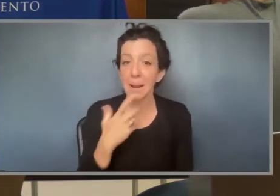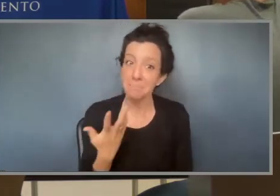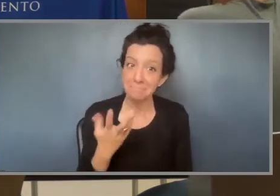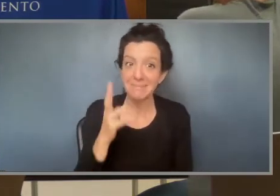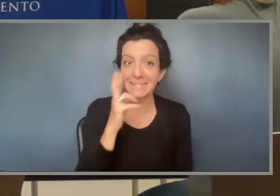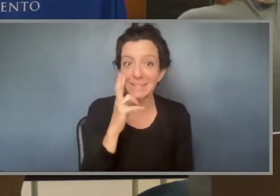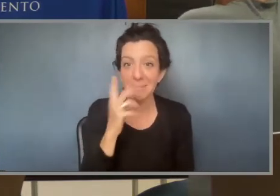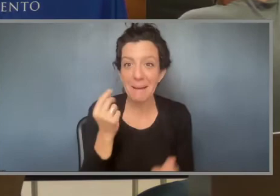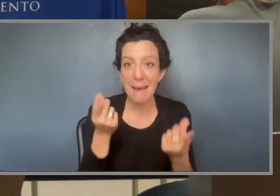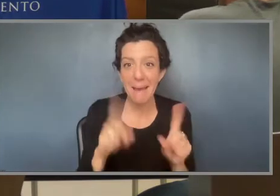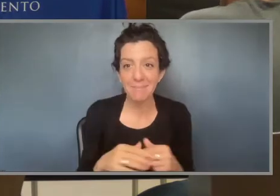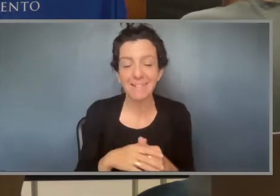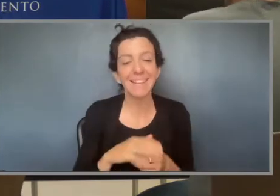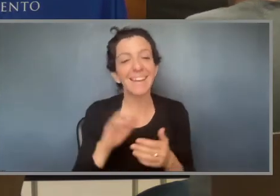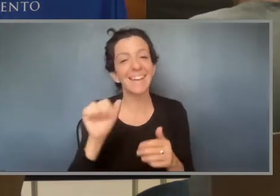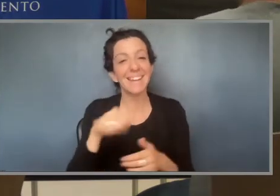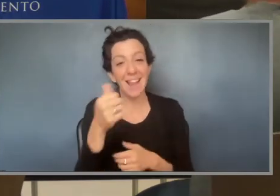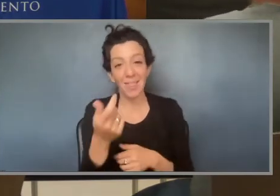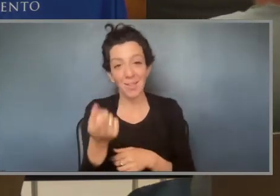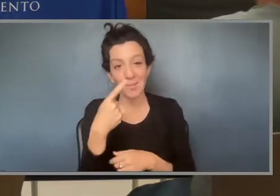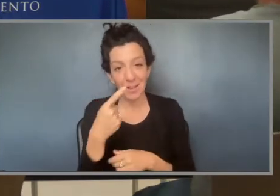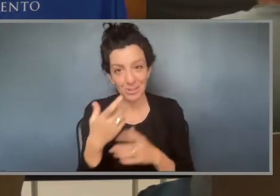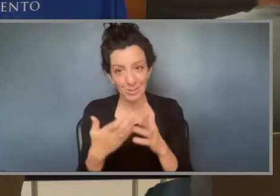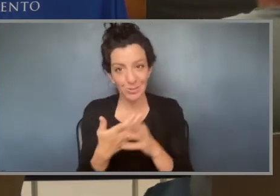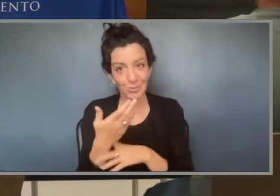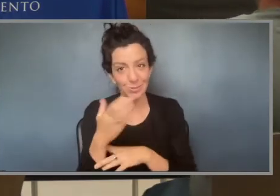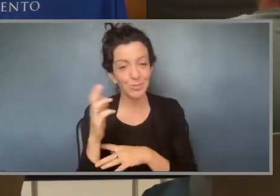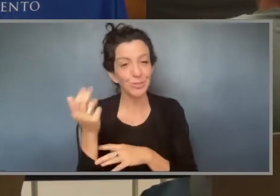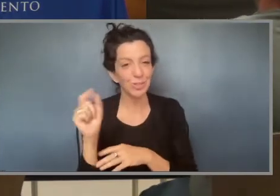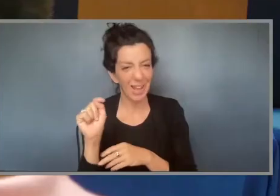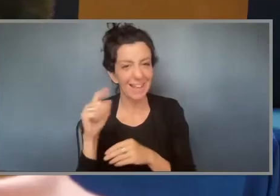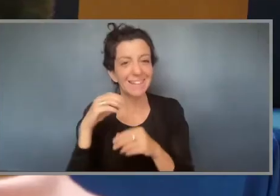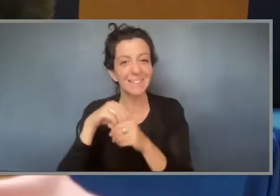Studio: Okay, it will be interesting to see what you come up with we have another question that came in through the Q amp a